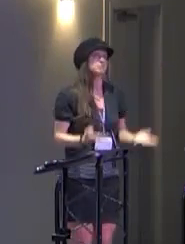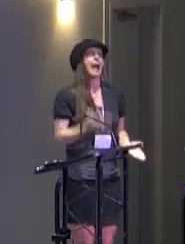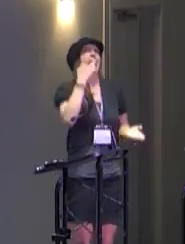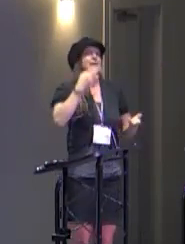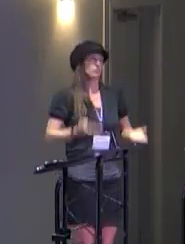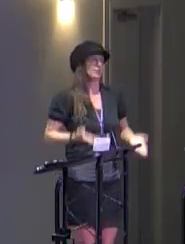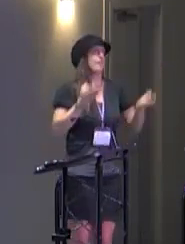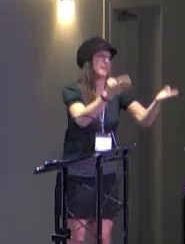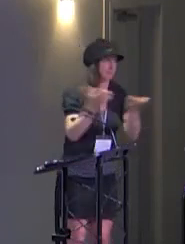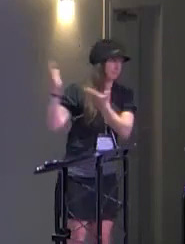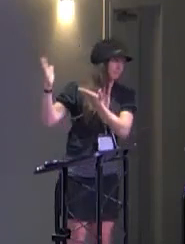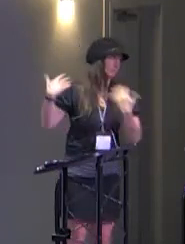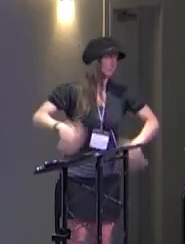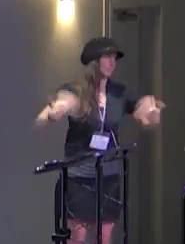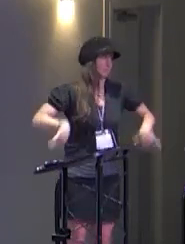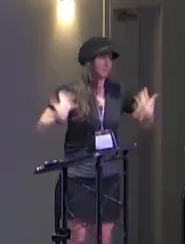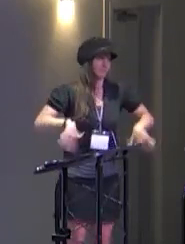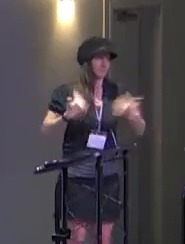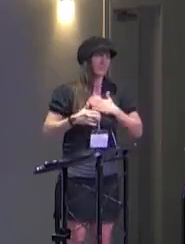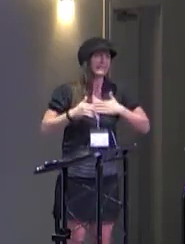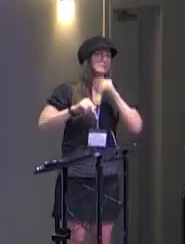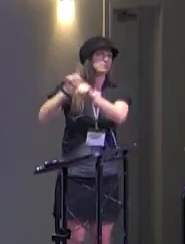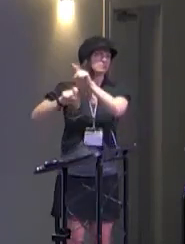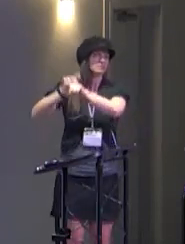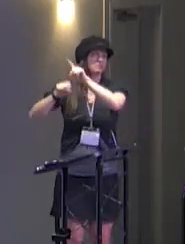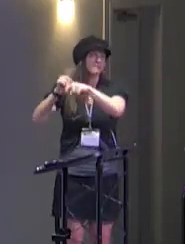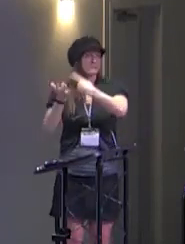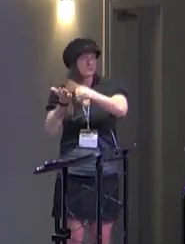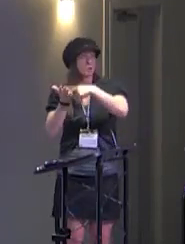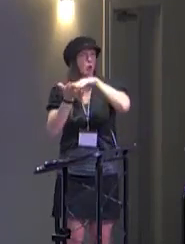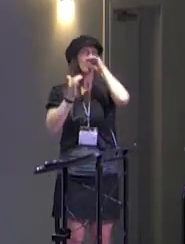It's it's excellent. So I just wanted to come up and say I highly recommend this tool.